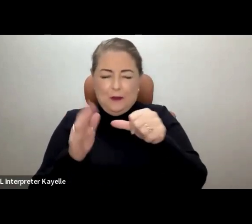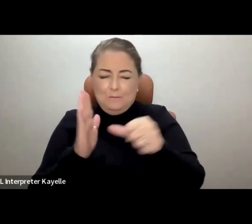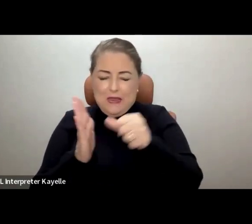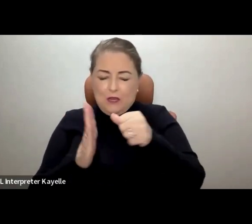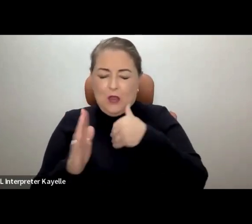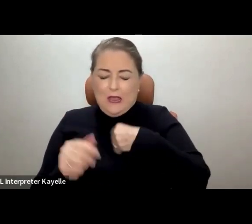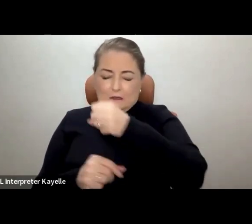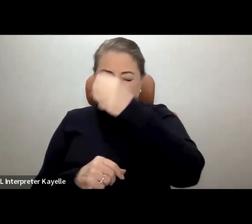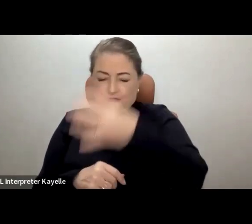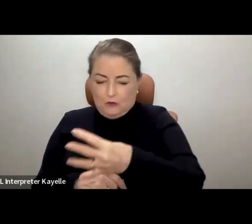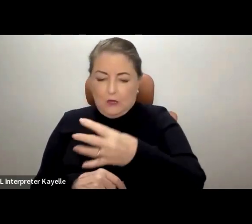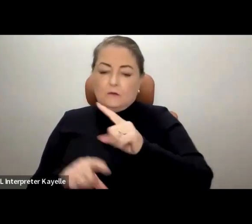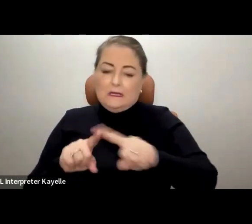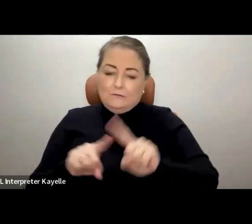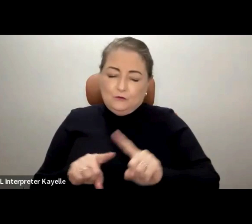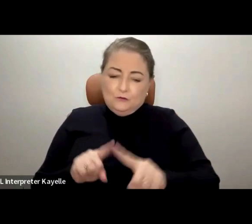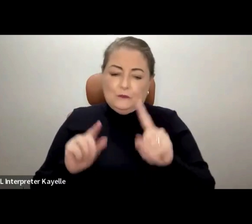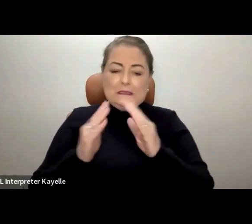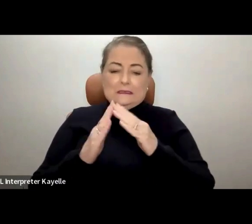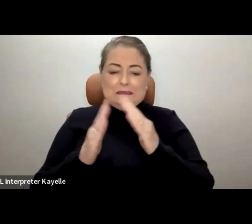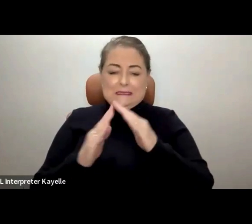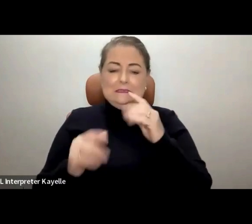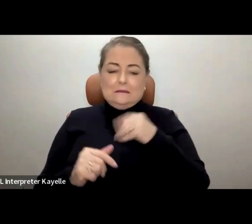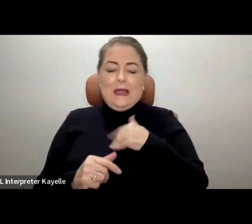cities as well that are having their actual festivals, and they